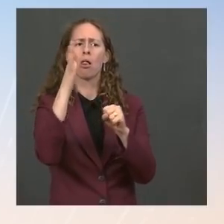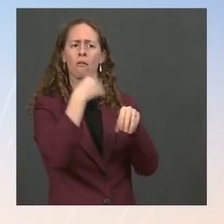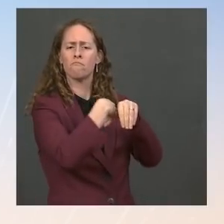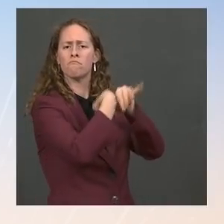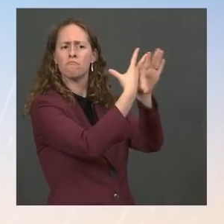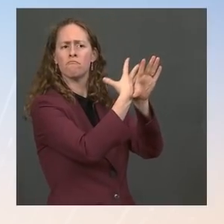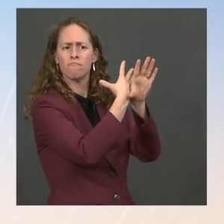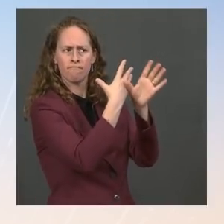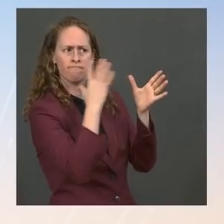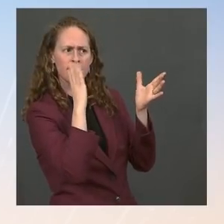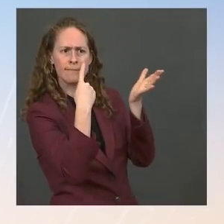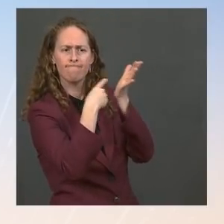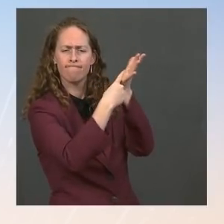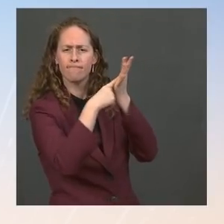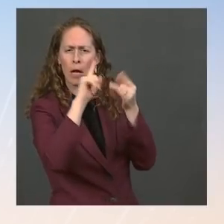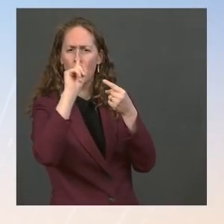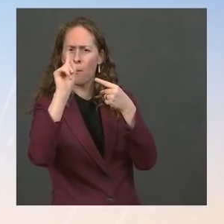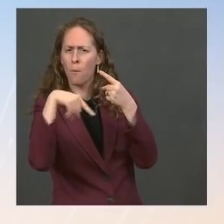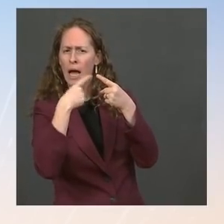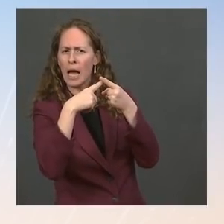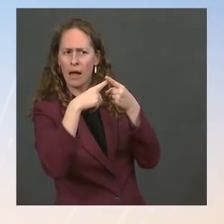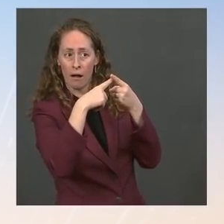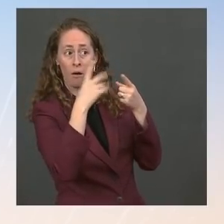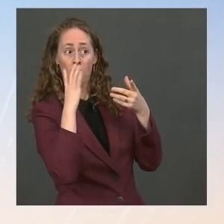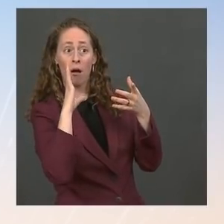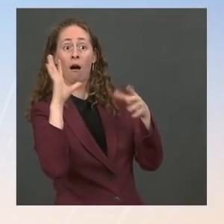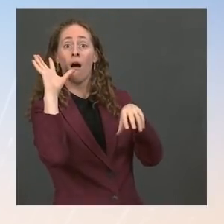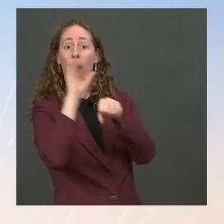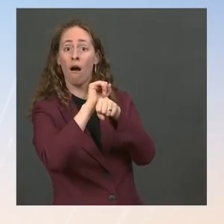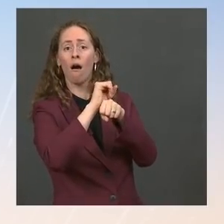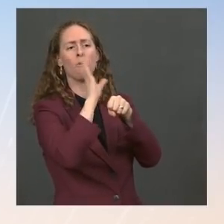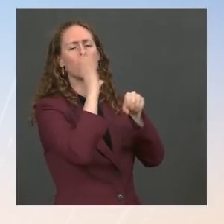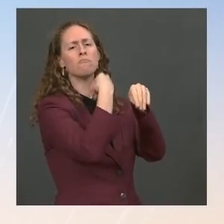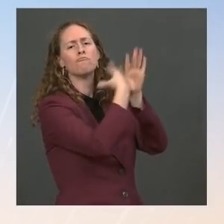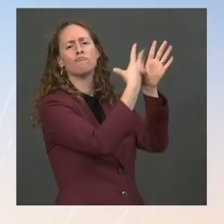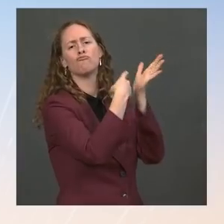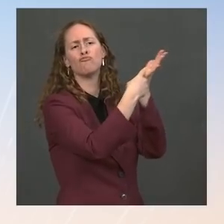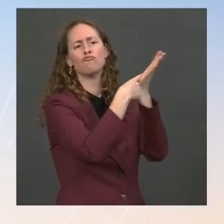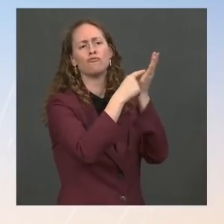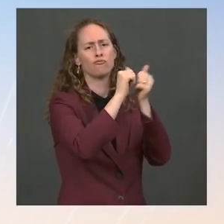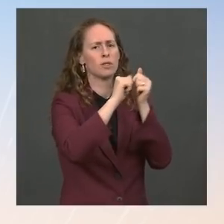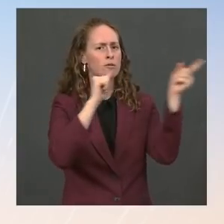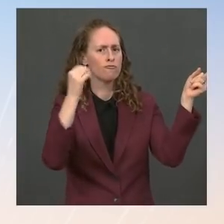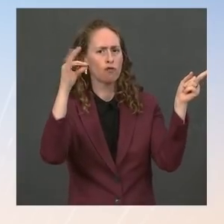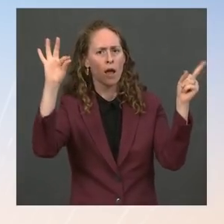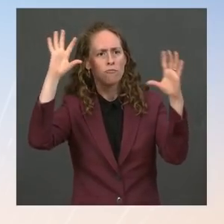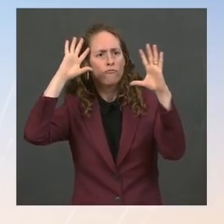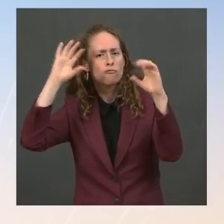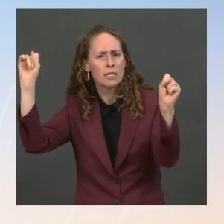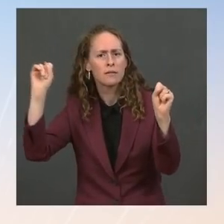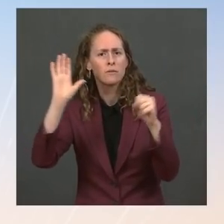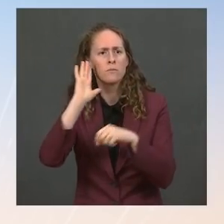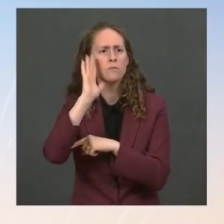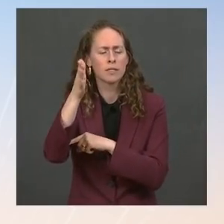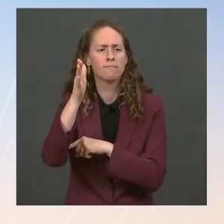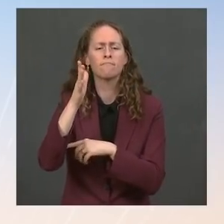with President Macron in the coming days. And what I expect the President will do on that call is reaffirm our commitment